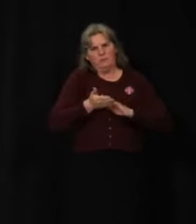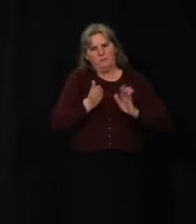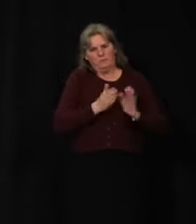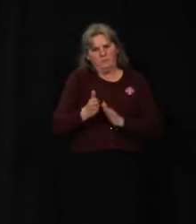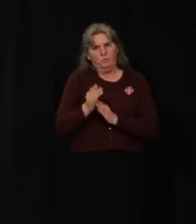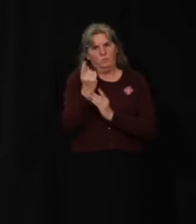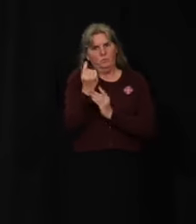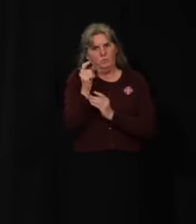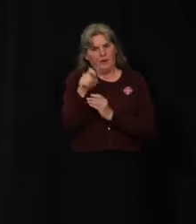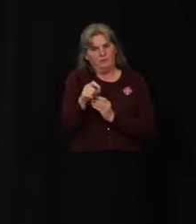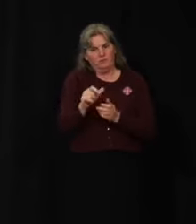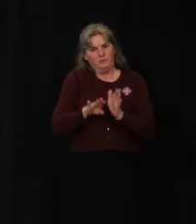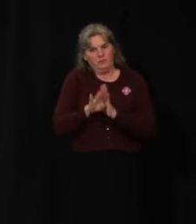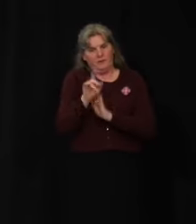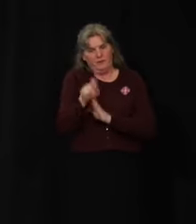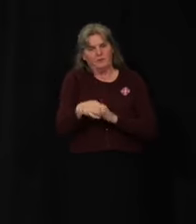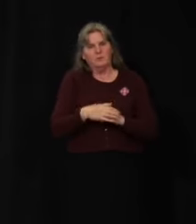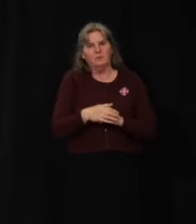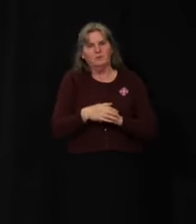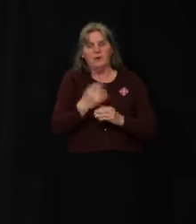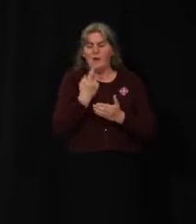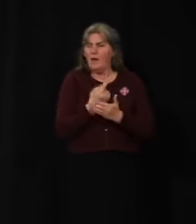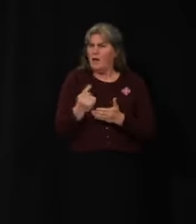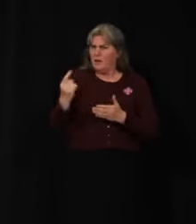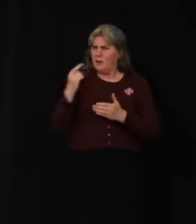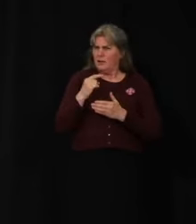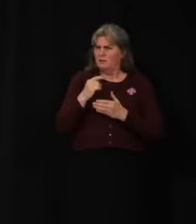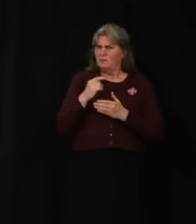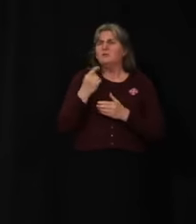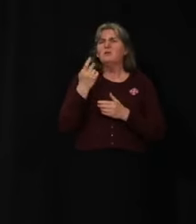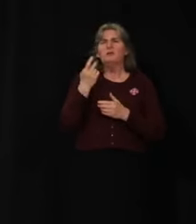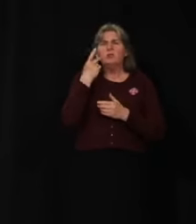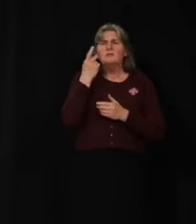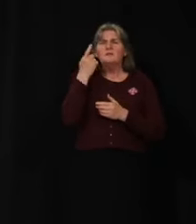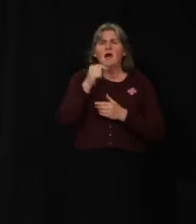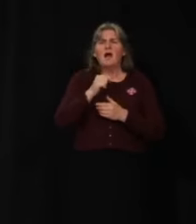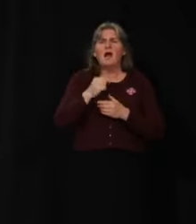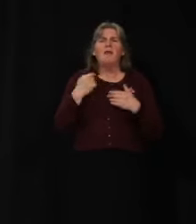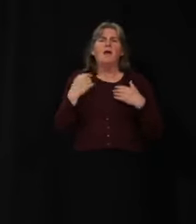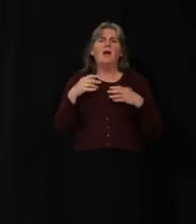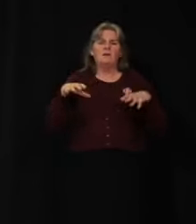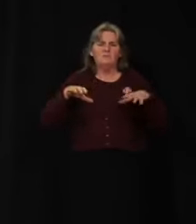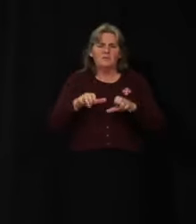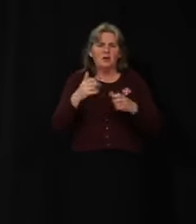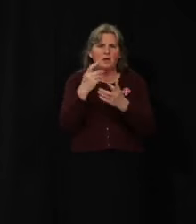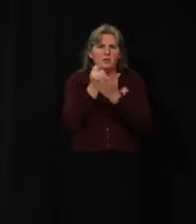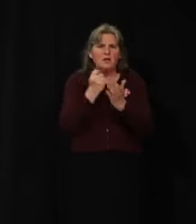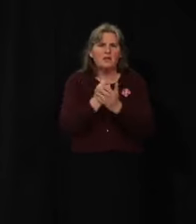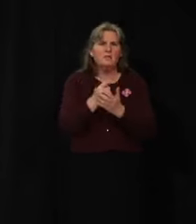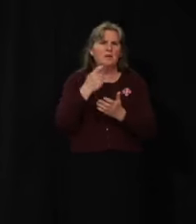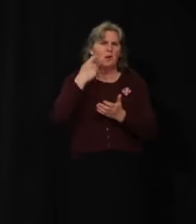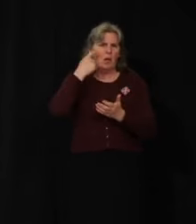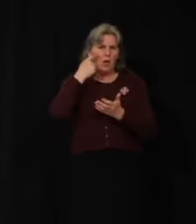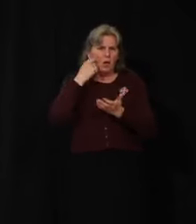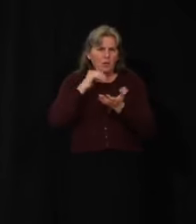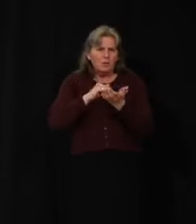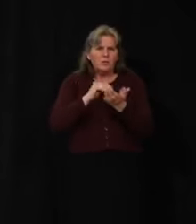guidance for bars will be issued and individualized risk-based assessments will be provided to allow those bars with sound and